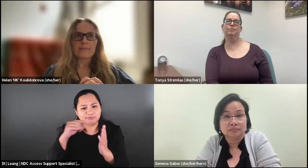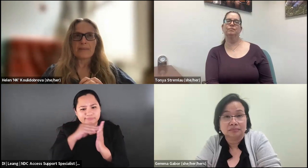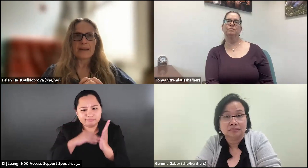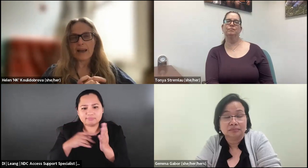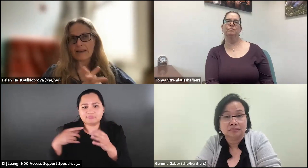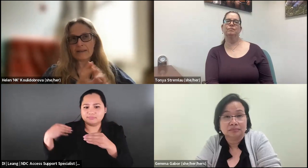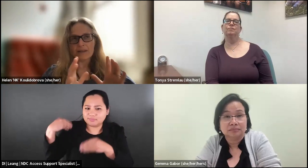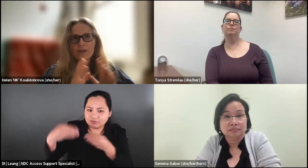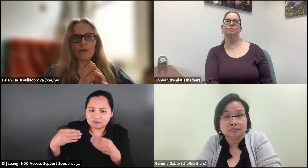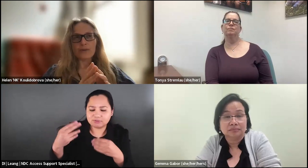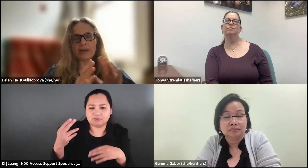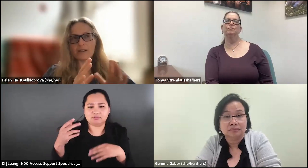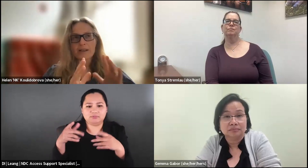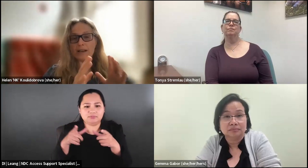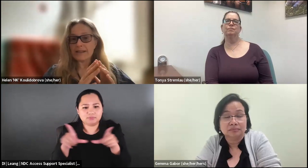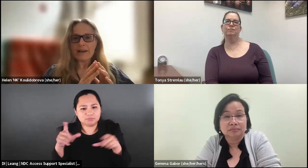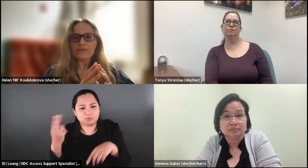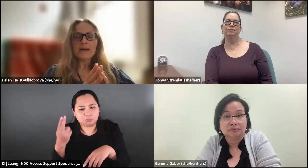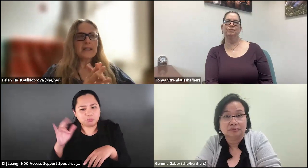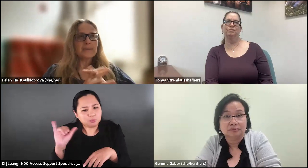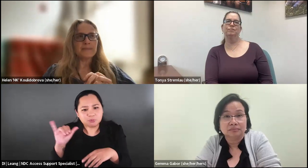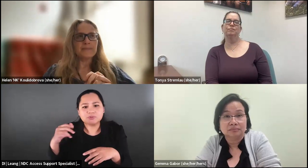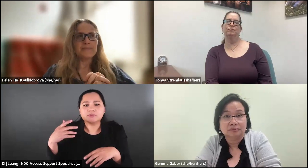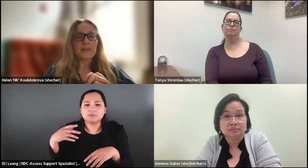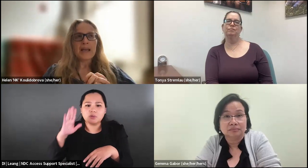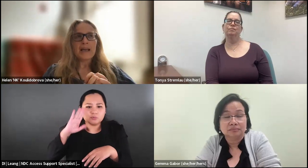and hearing and deaf.